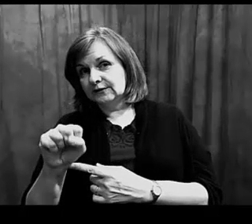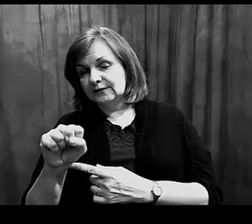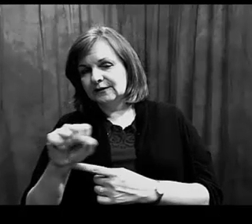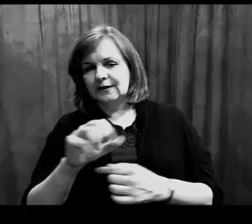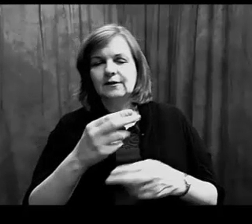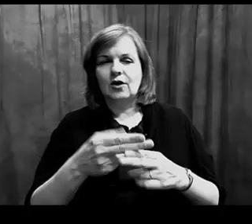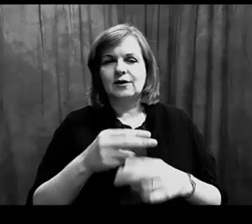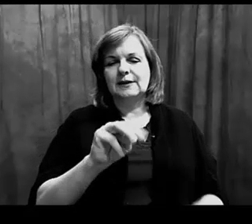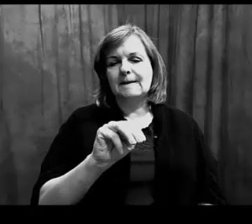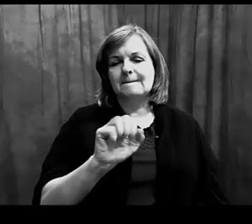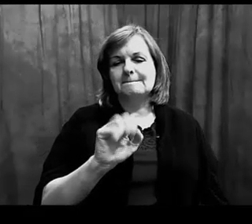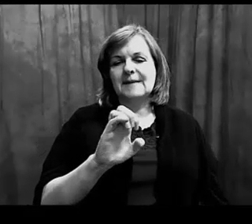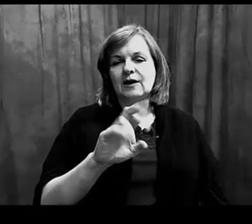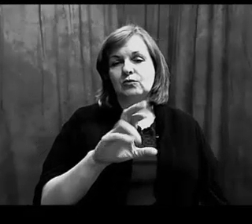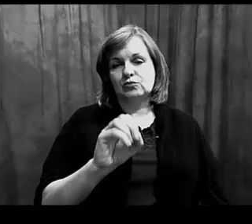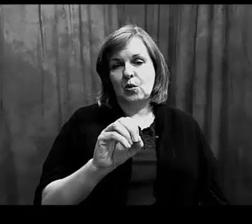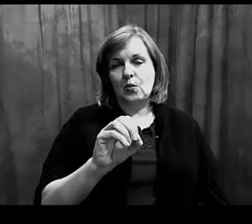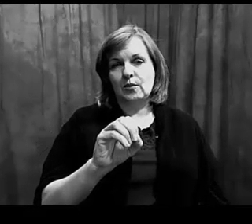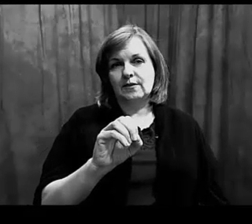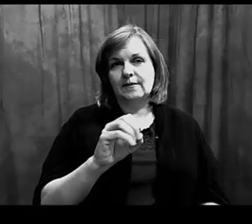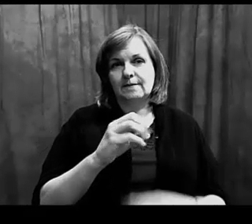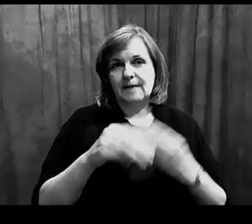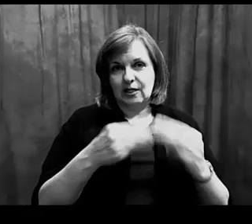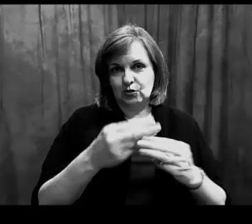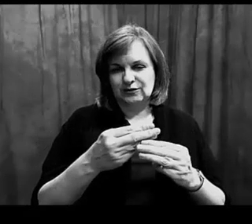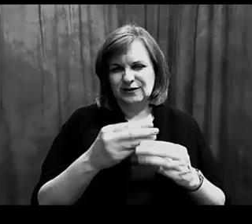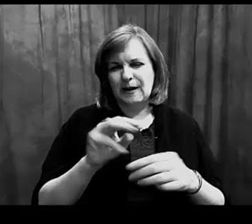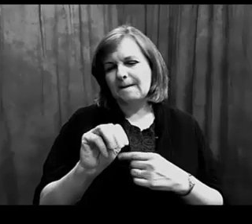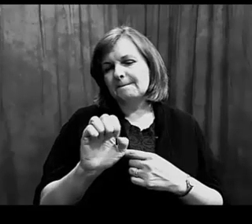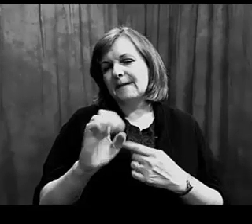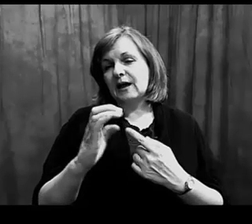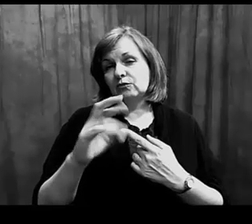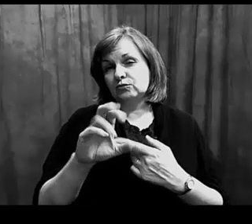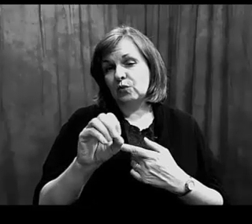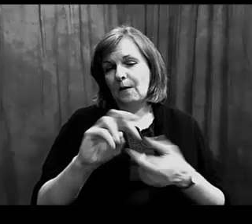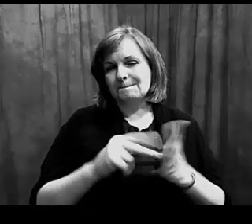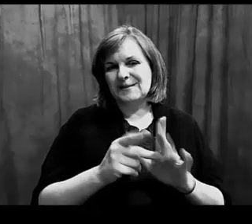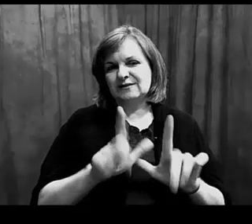so we are going to take that atom and build molecules - we will look at this as